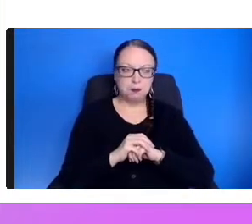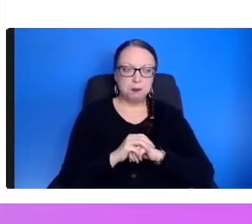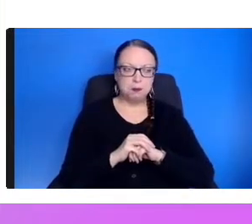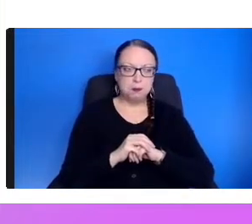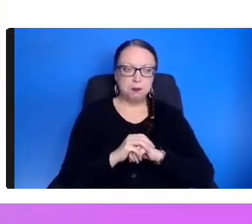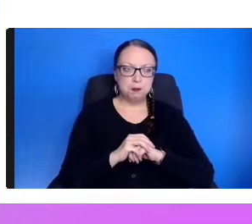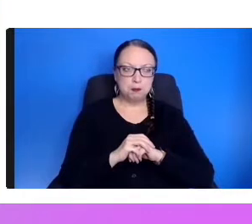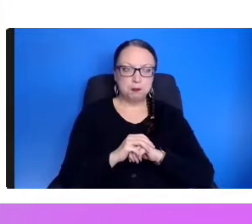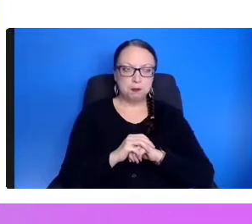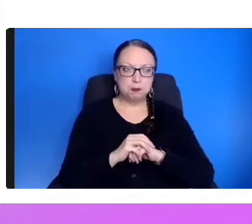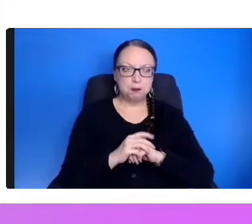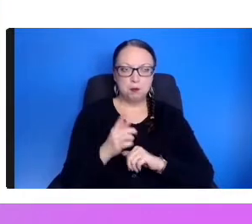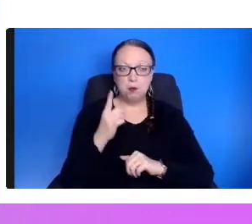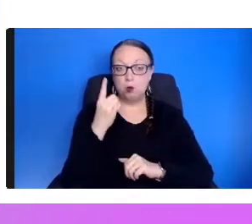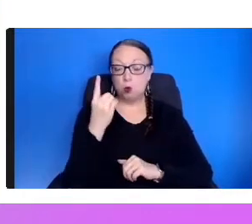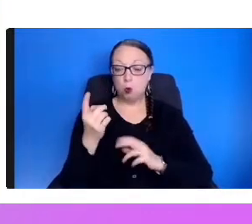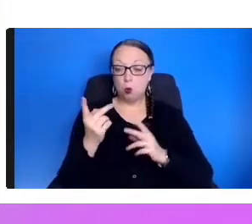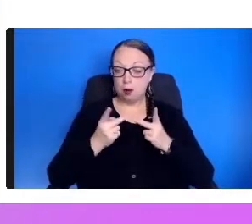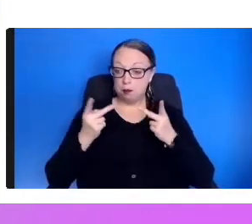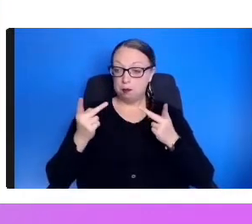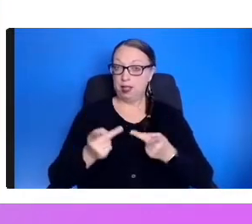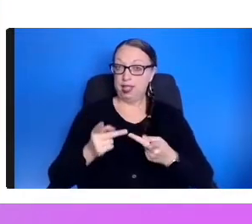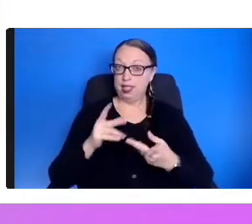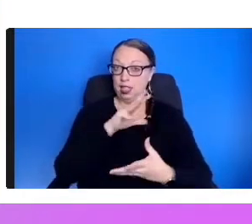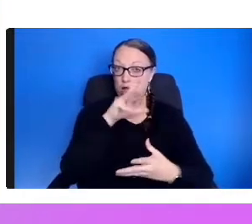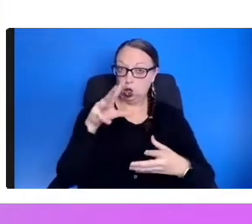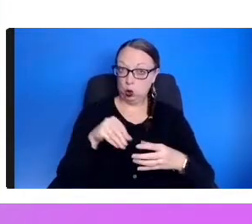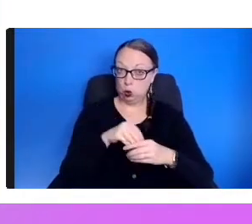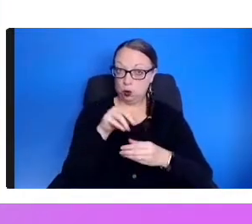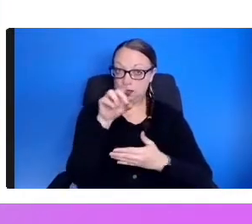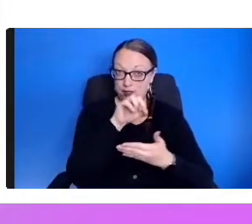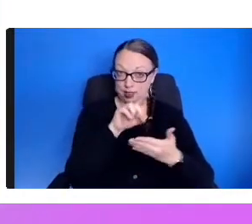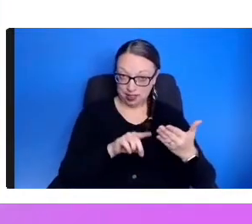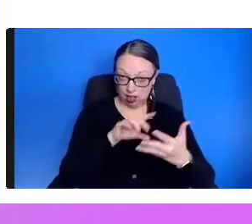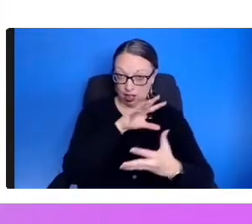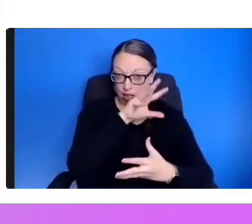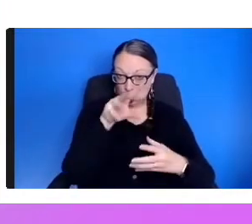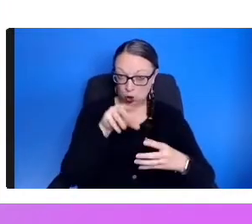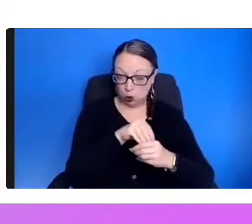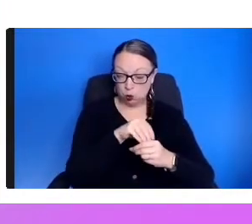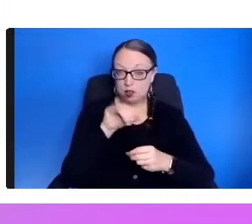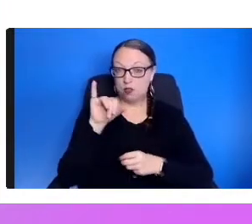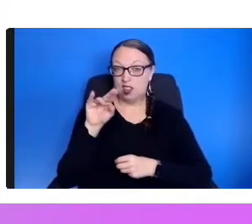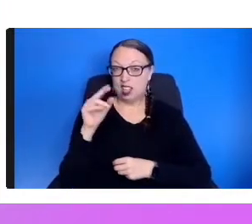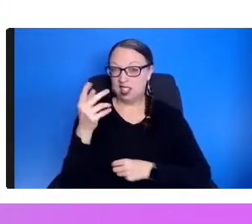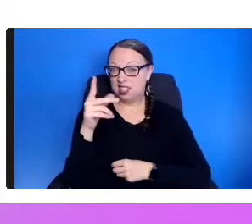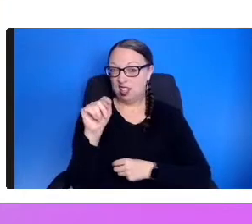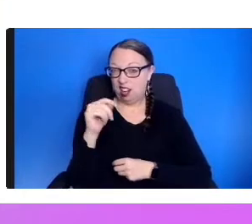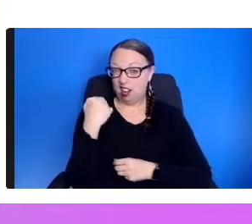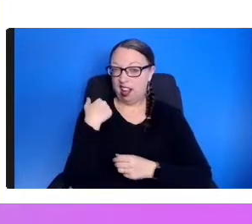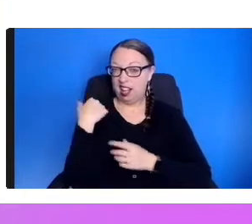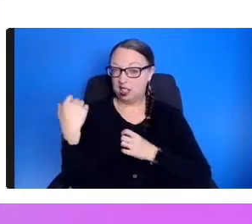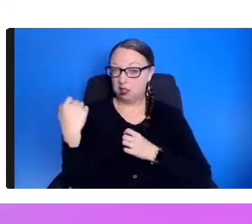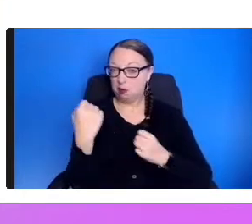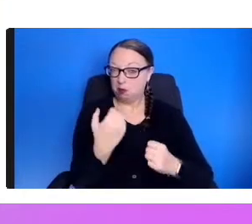One of the places that inclusive design and inclusive insight has particular power is the faster moving spaces